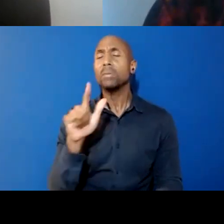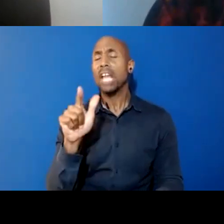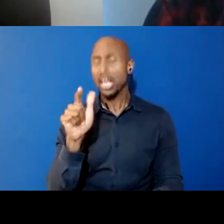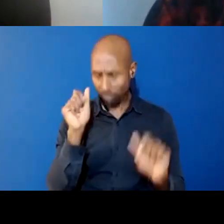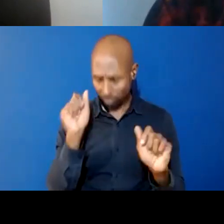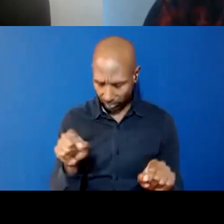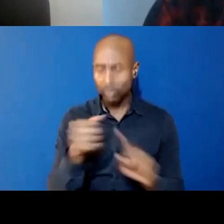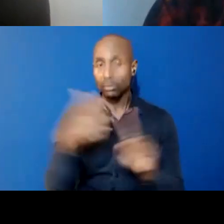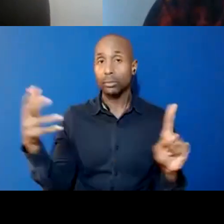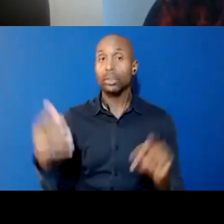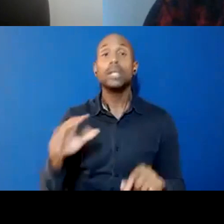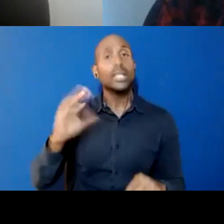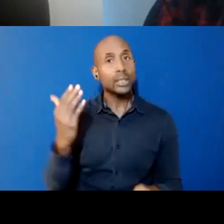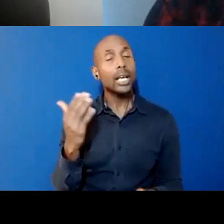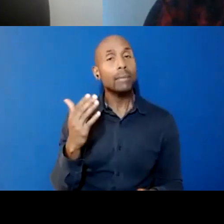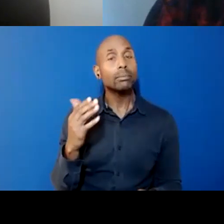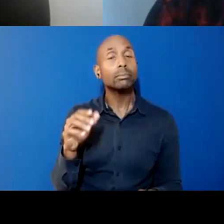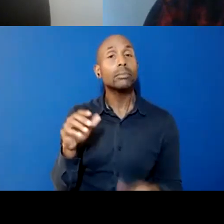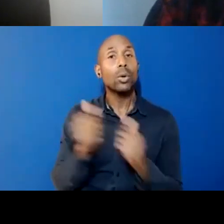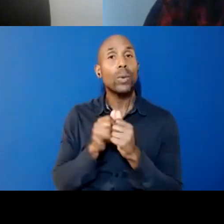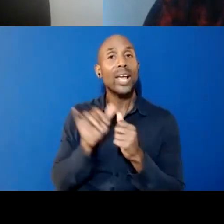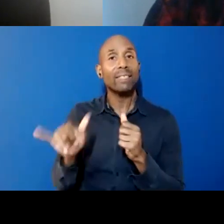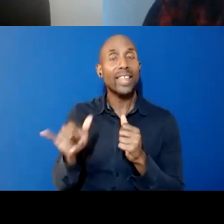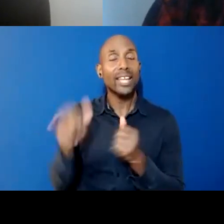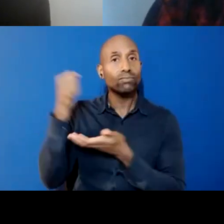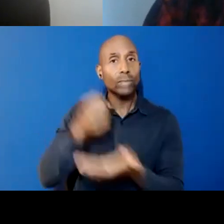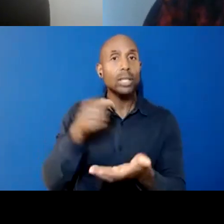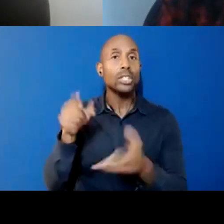It sounds like you can kind of respond to the changing times, but despite the fact that